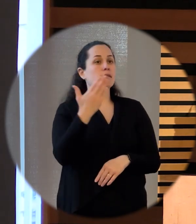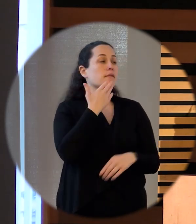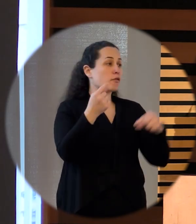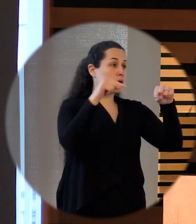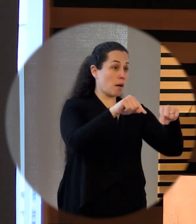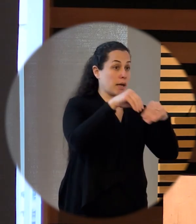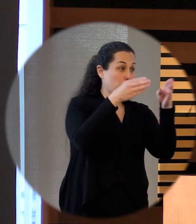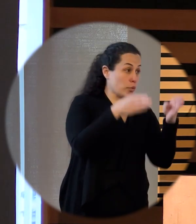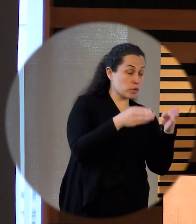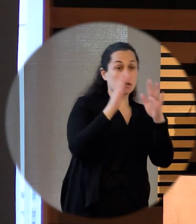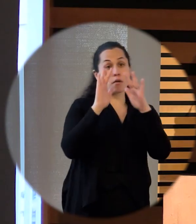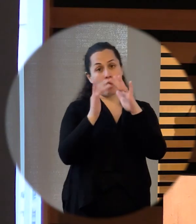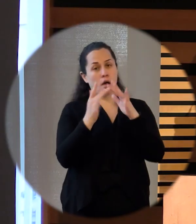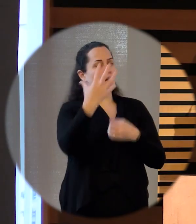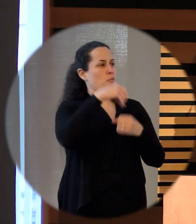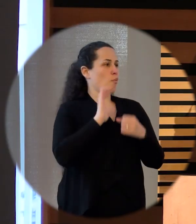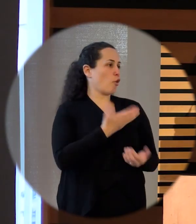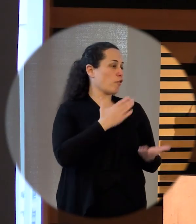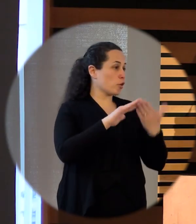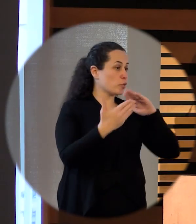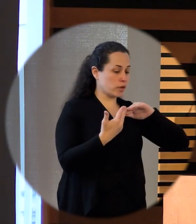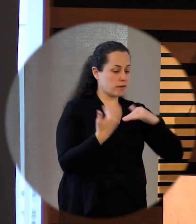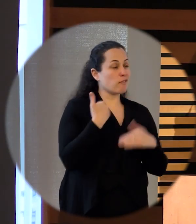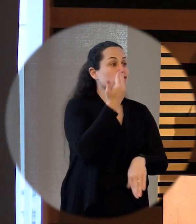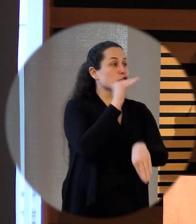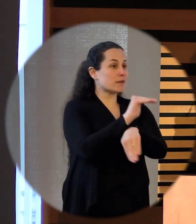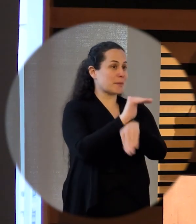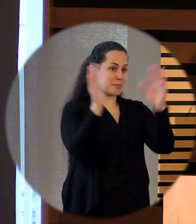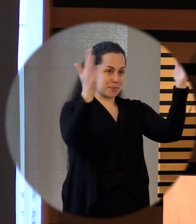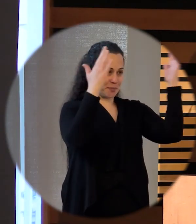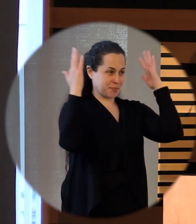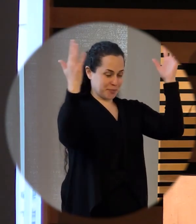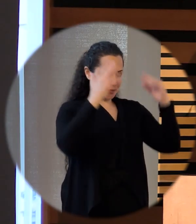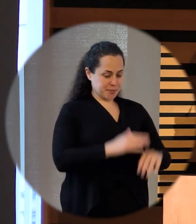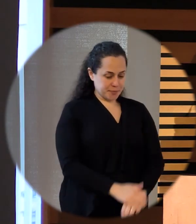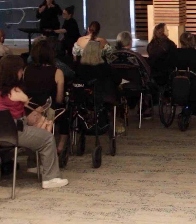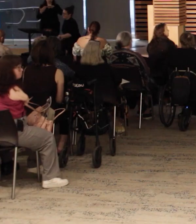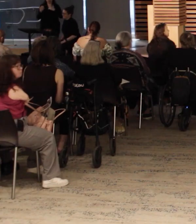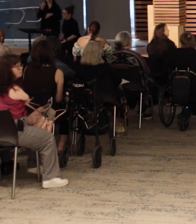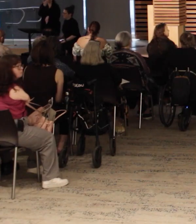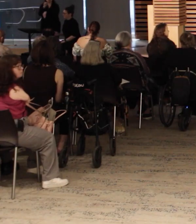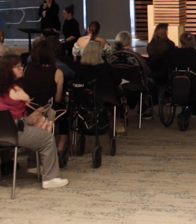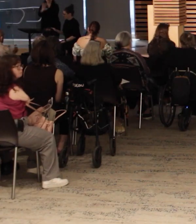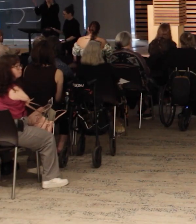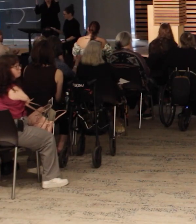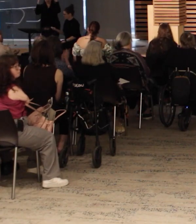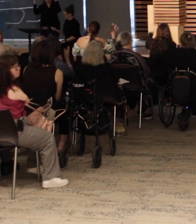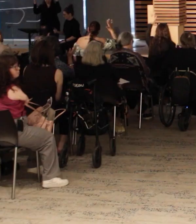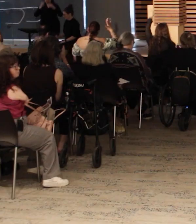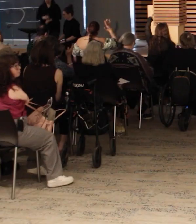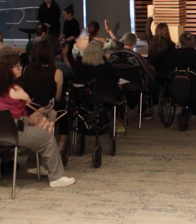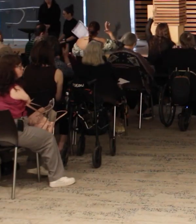in person and online, and for being a part of The Walrus community. Have a great evening, everyone.